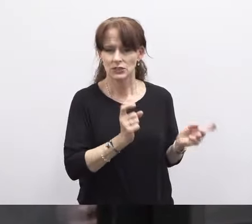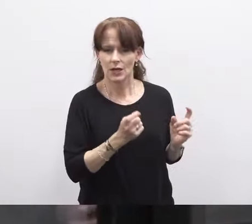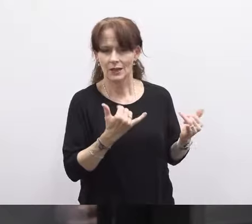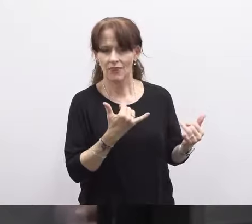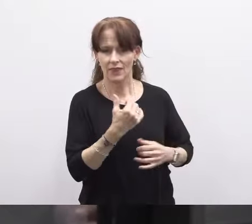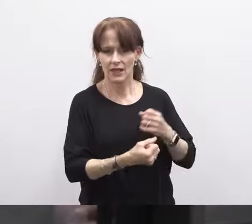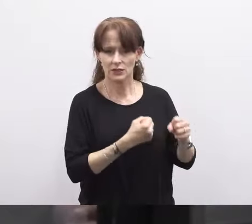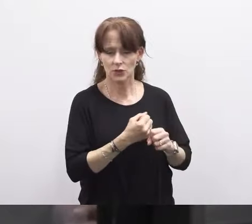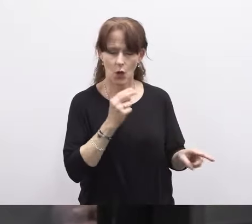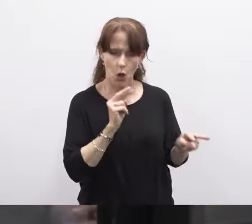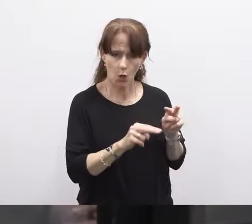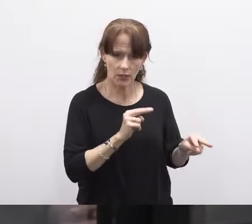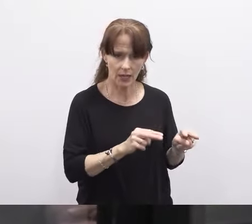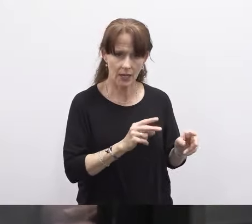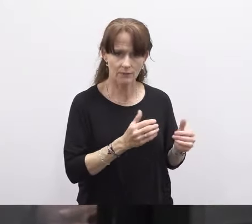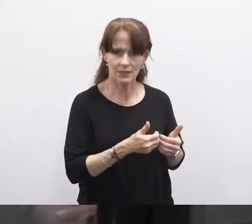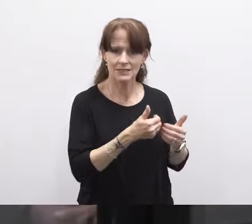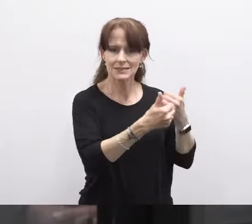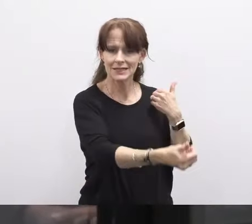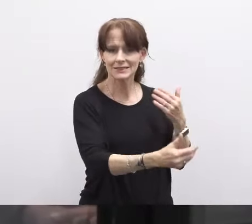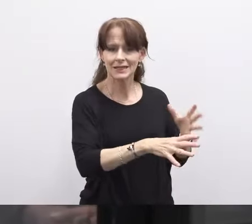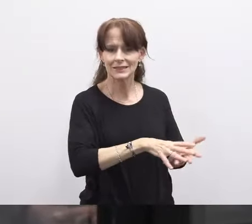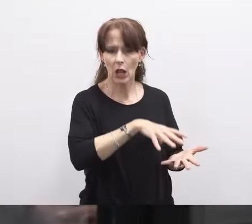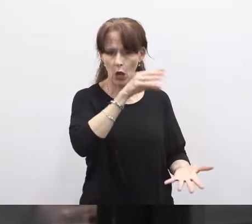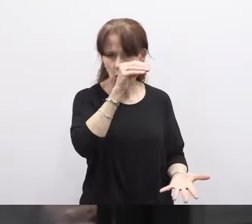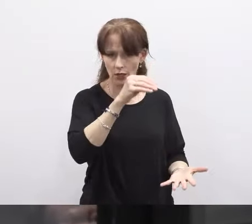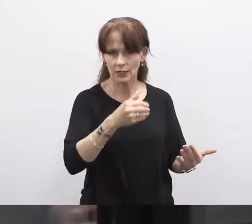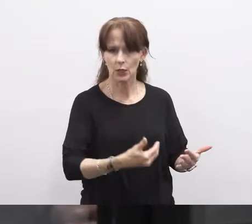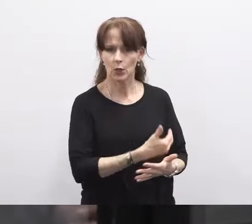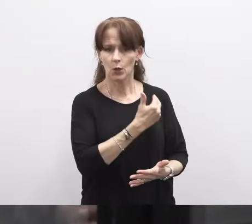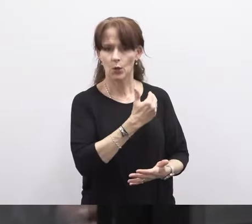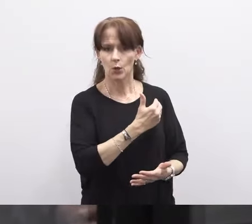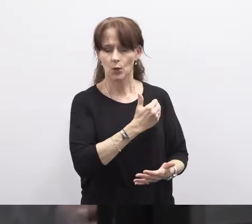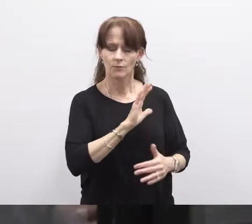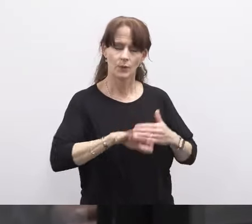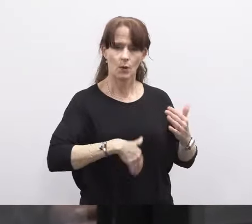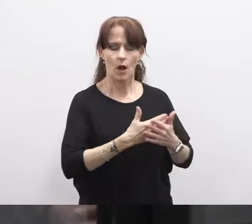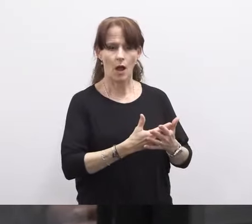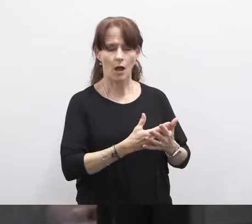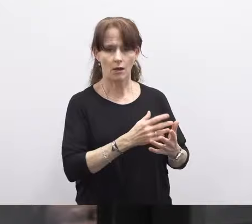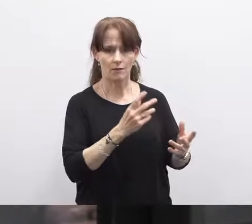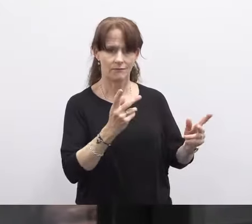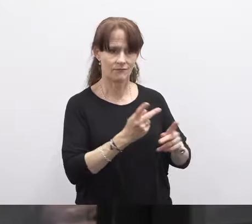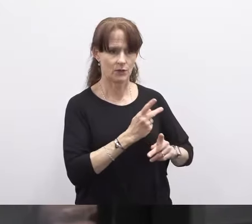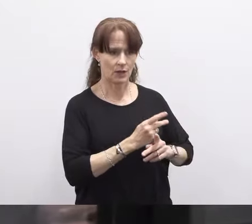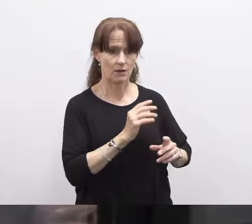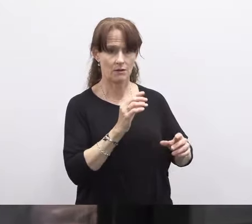was looking at distance learning. It was something new that everybody was learning about including the auditors.